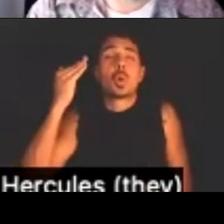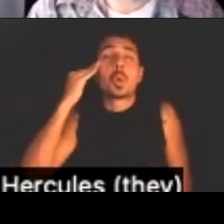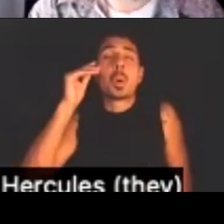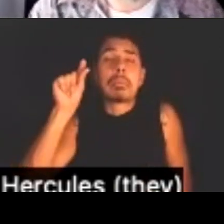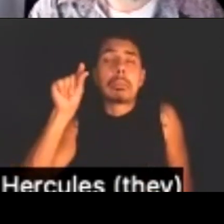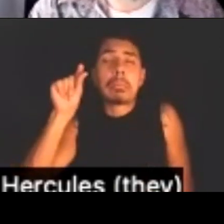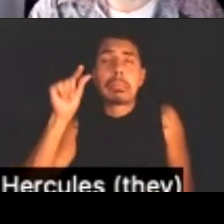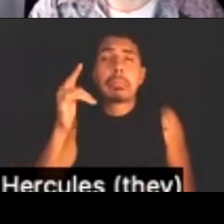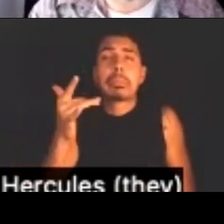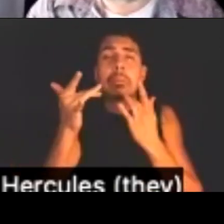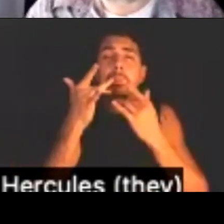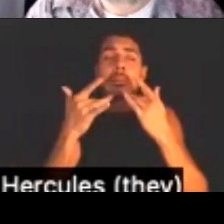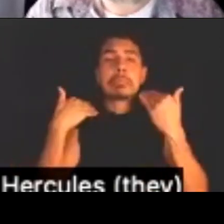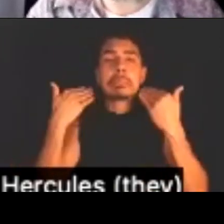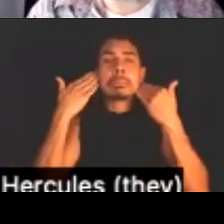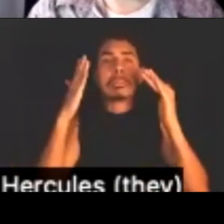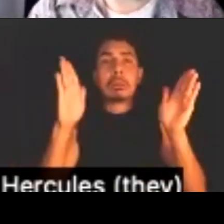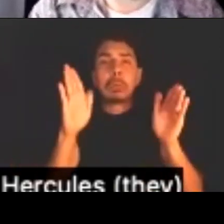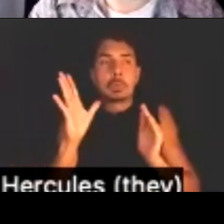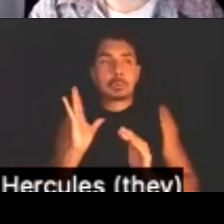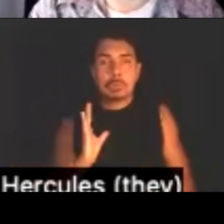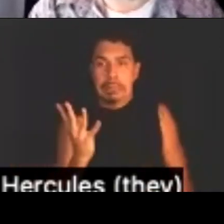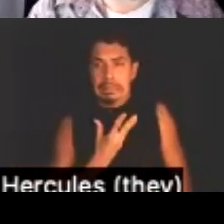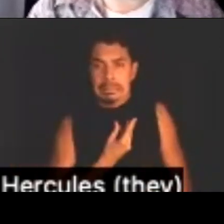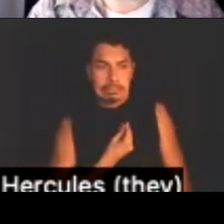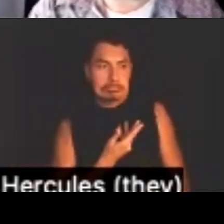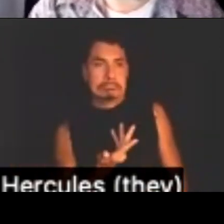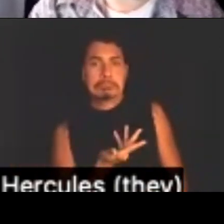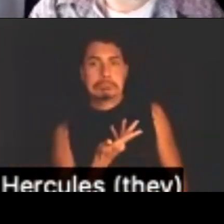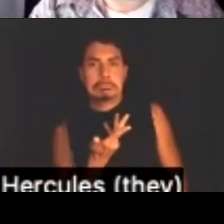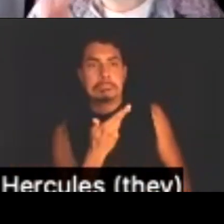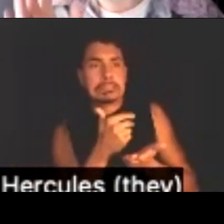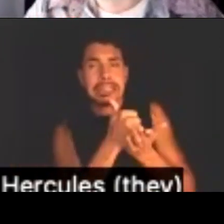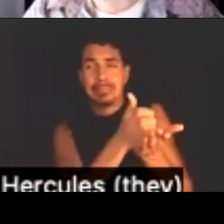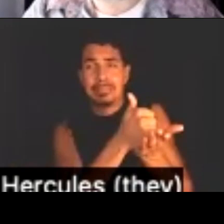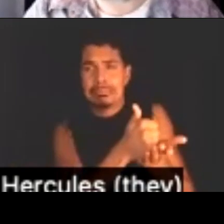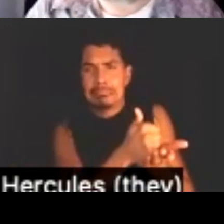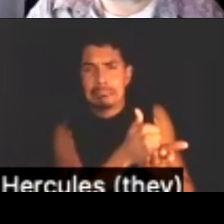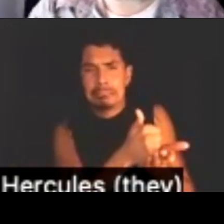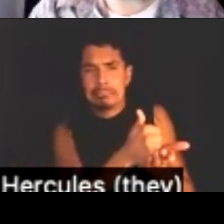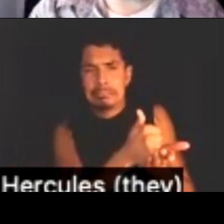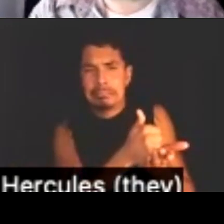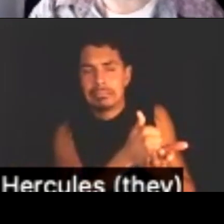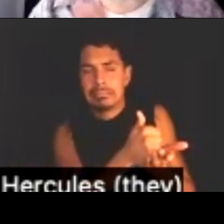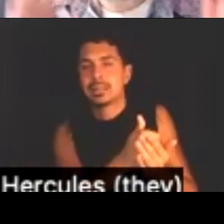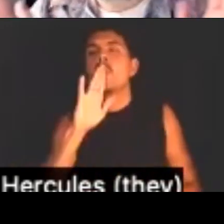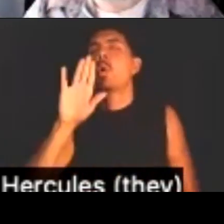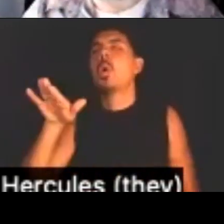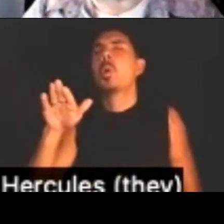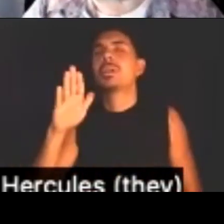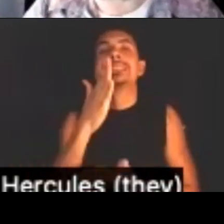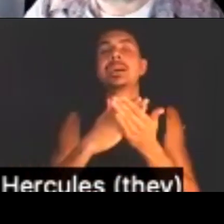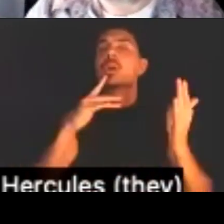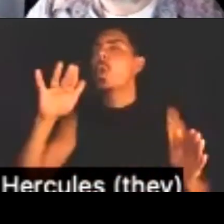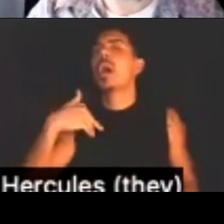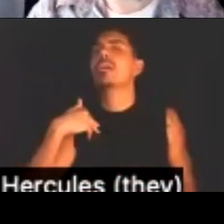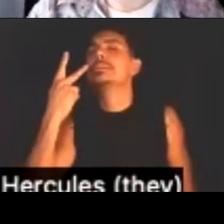And one of the things that we oftentimes hear are providers who say, oh, I've seen a trans client before. You know, I'm good, I've got it.